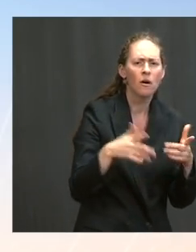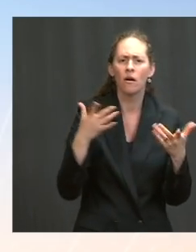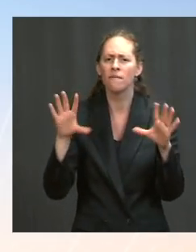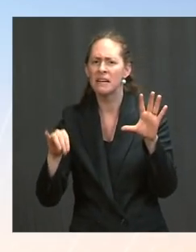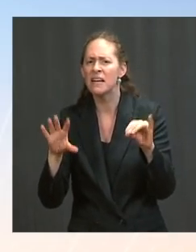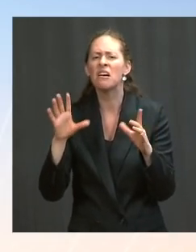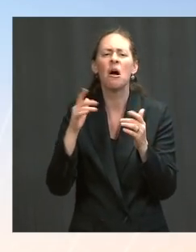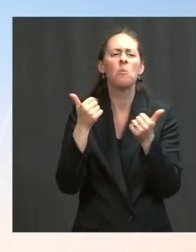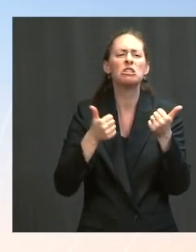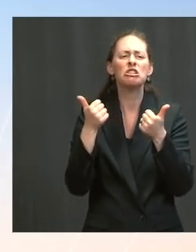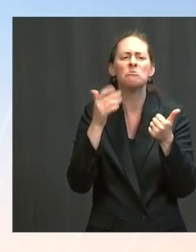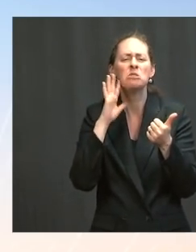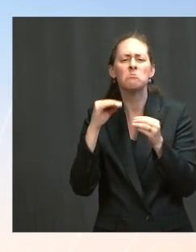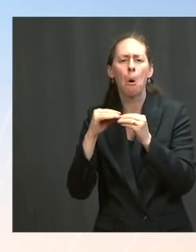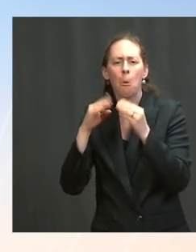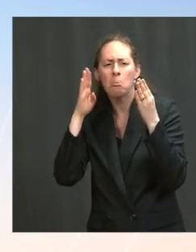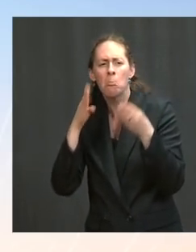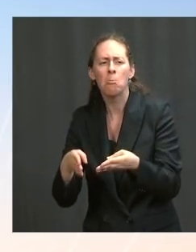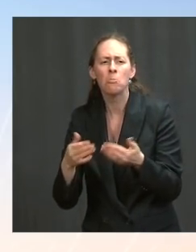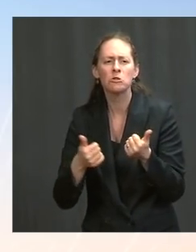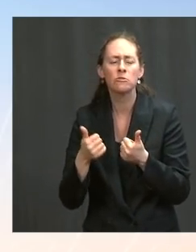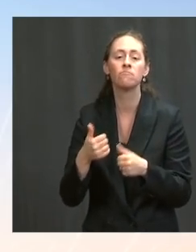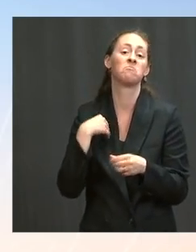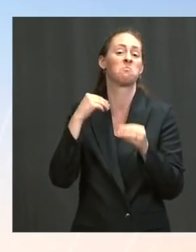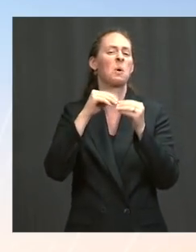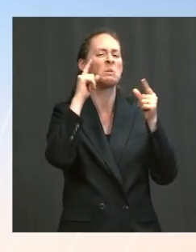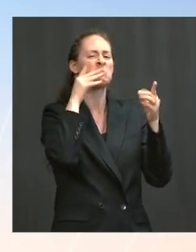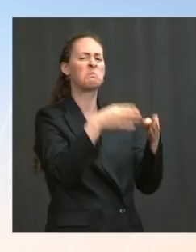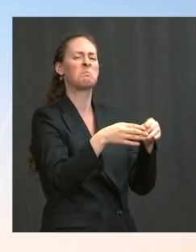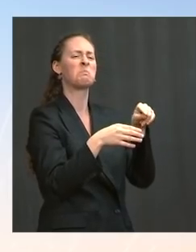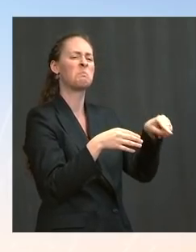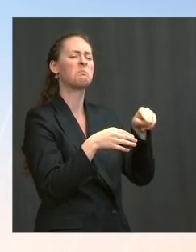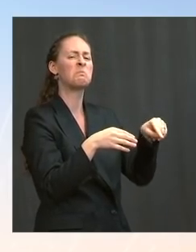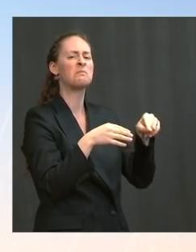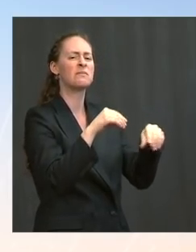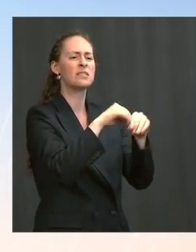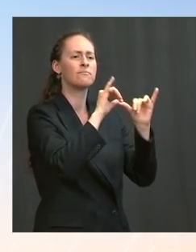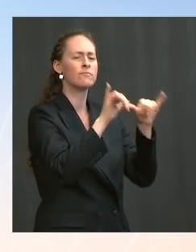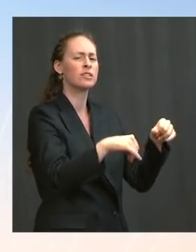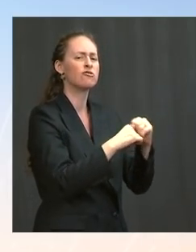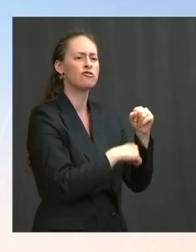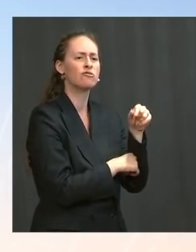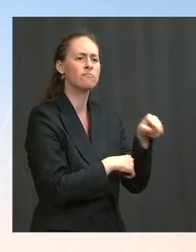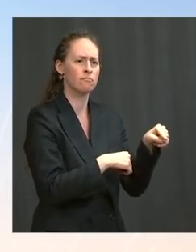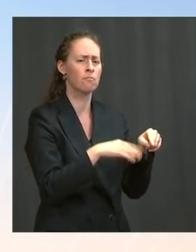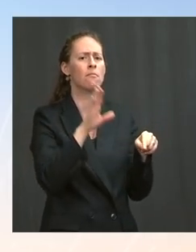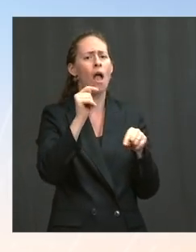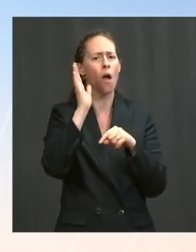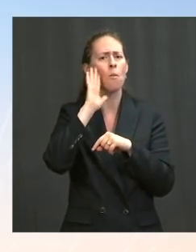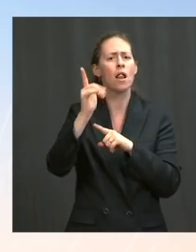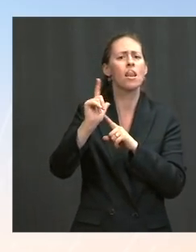and the components in the infrastructure package. But the President will absolutely also be out there in the future continuing to make the case